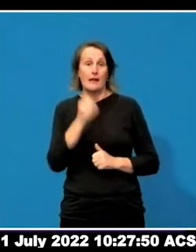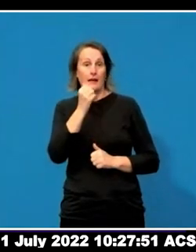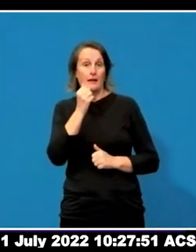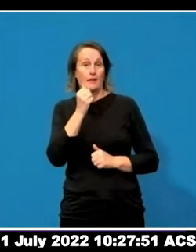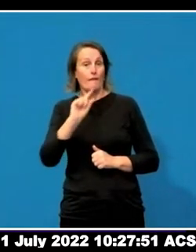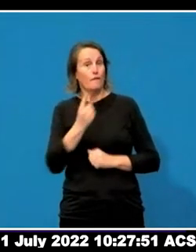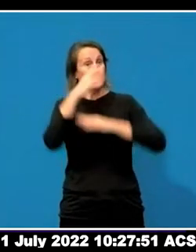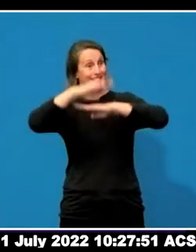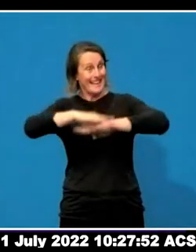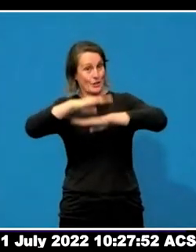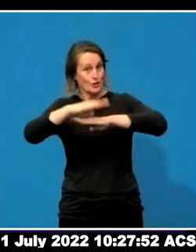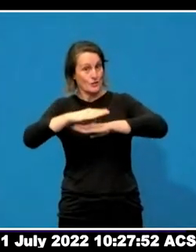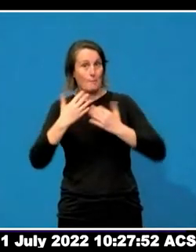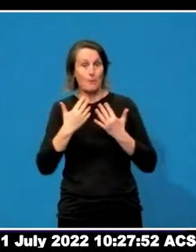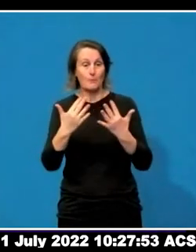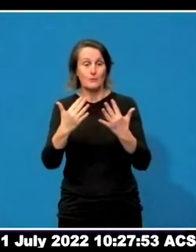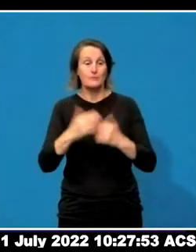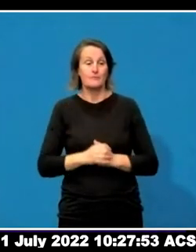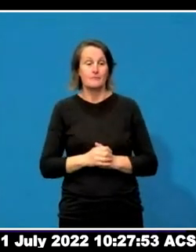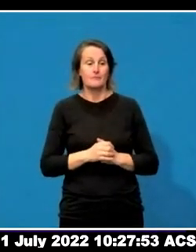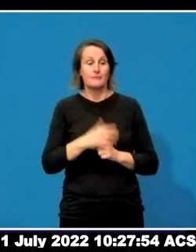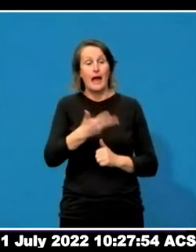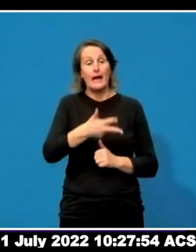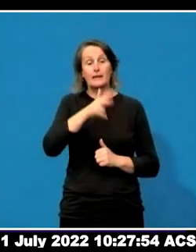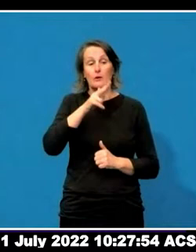people, that is, about 3 per cent of the total population of Australia.